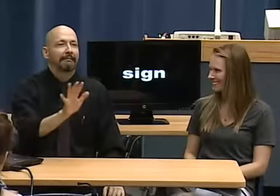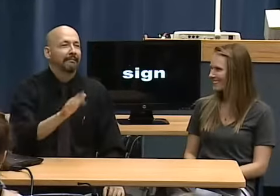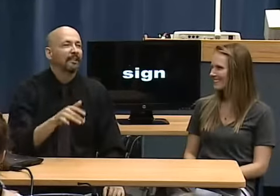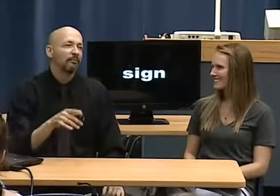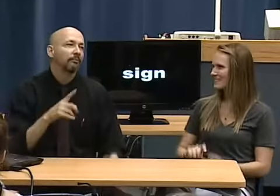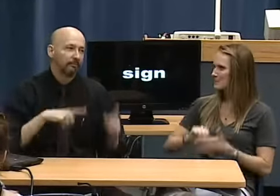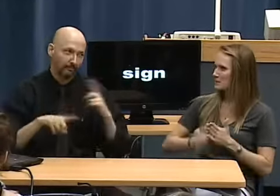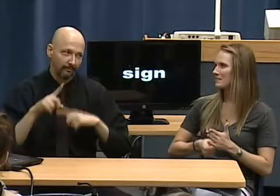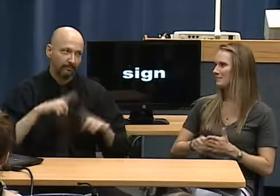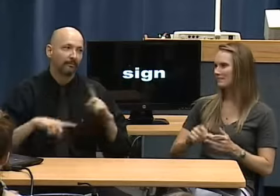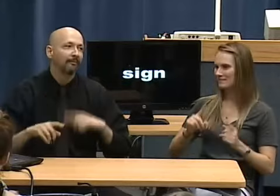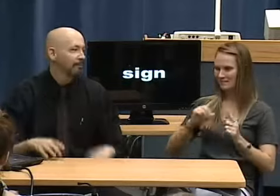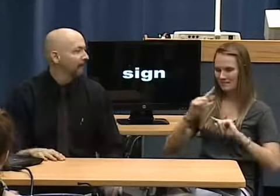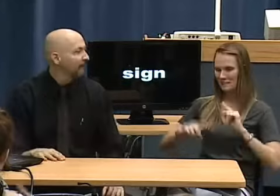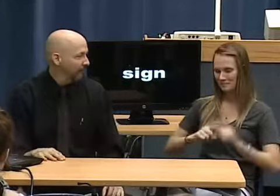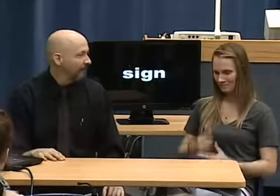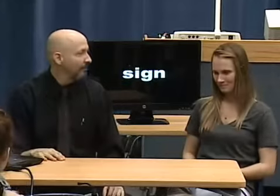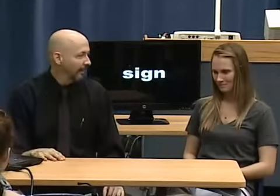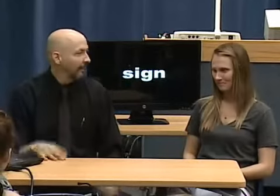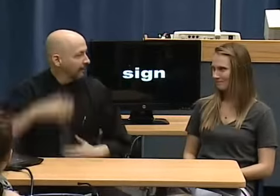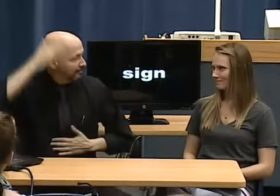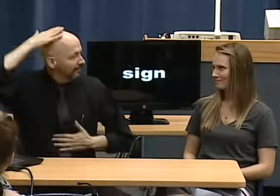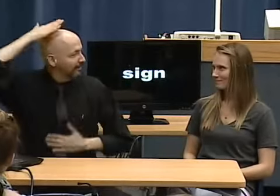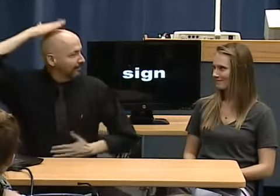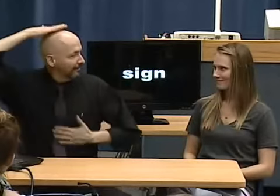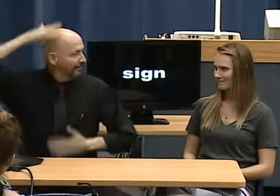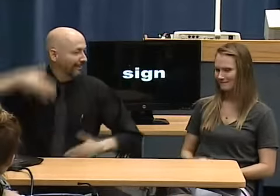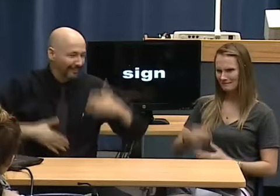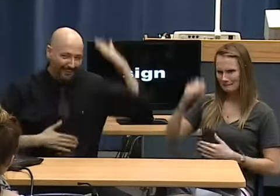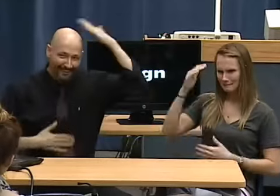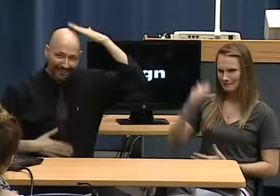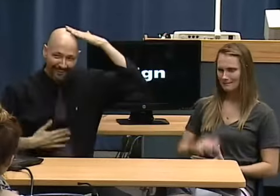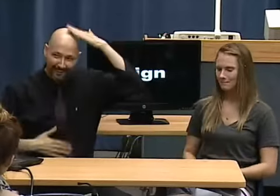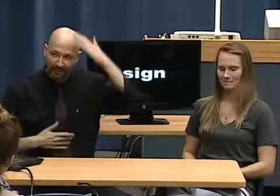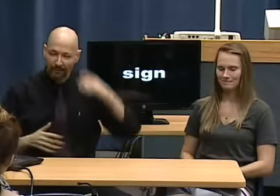Nah. Just "sign" What about pat your head and rub your tummy?